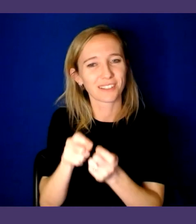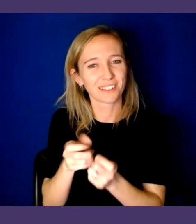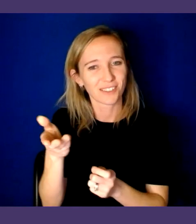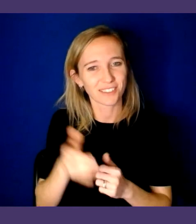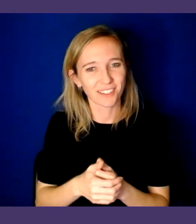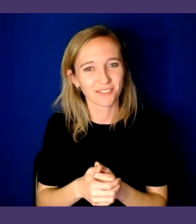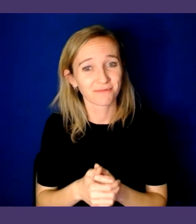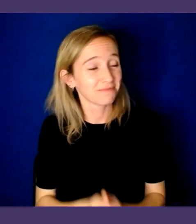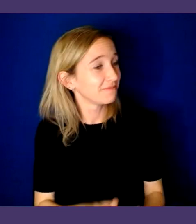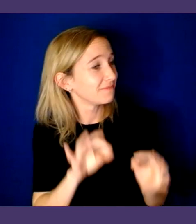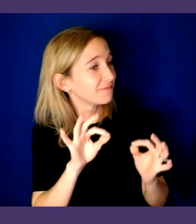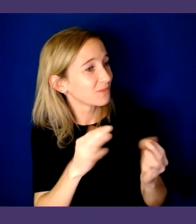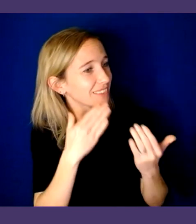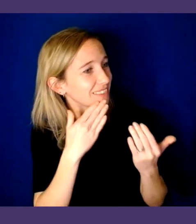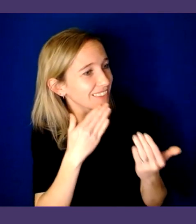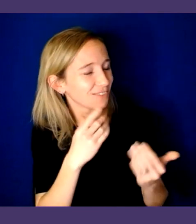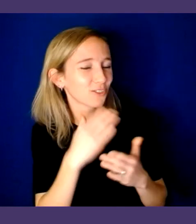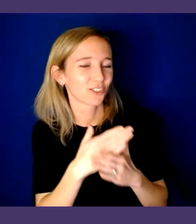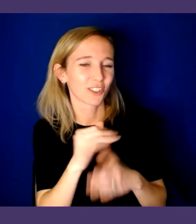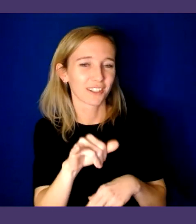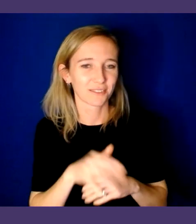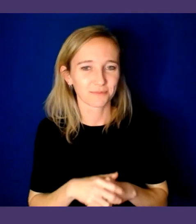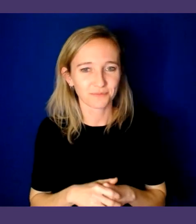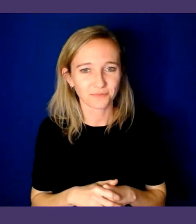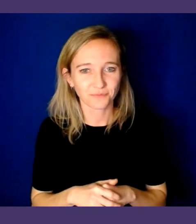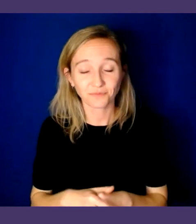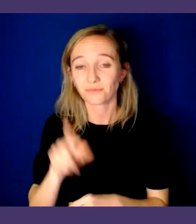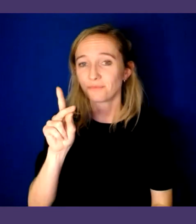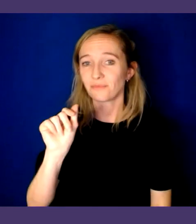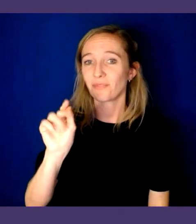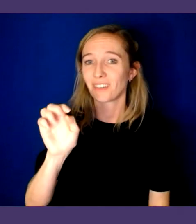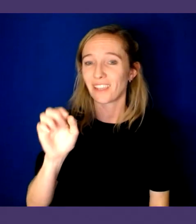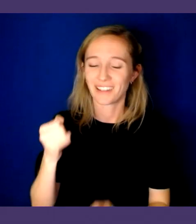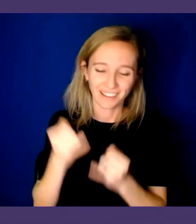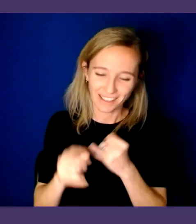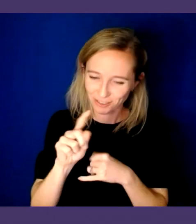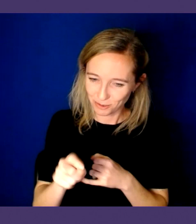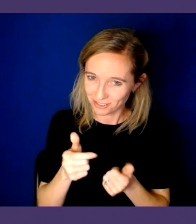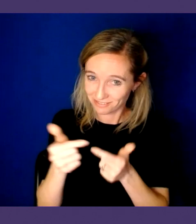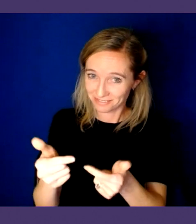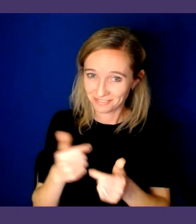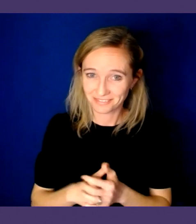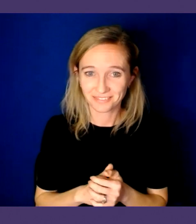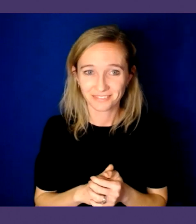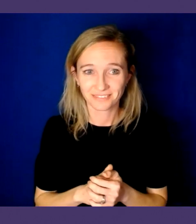Sam for sharing that as well. All right. Kate, last question over to you now. Kate Sonka: Absolutely.